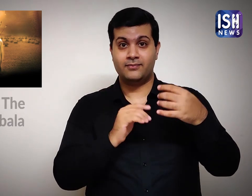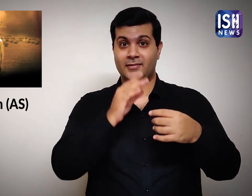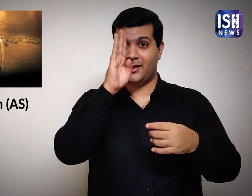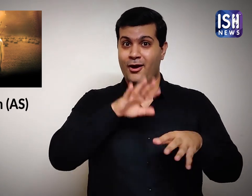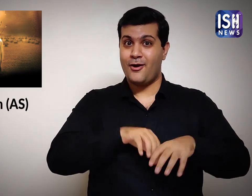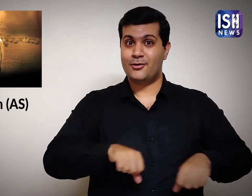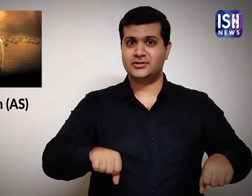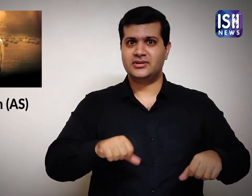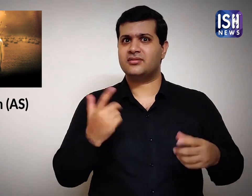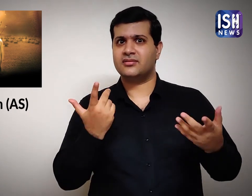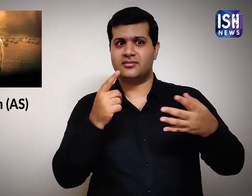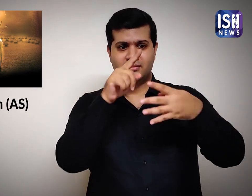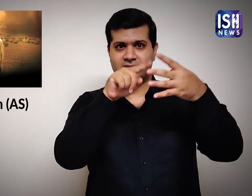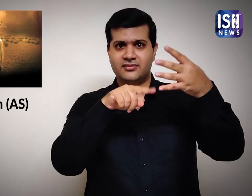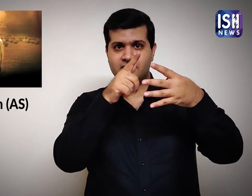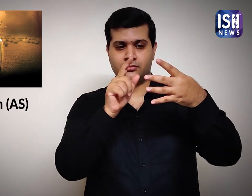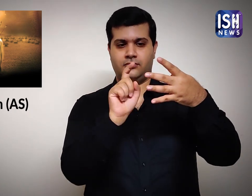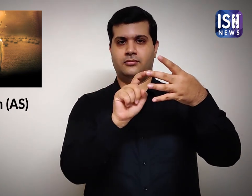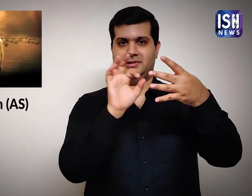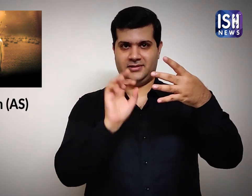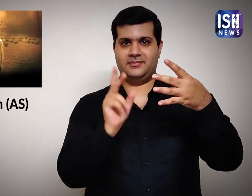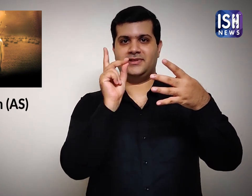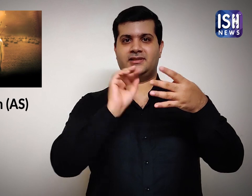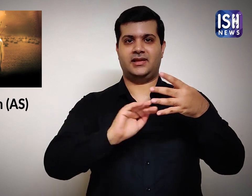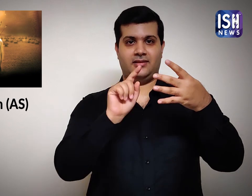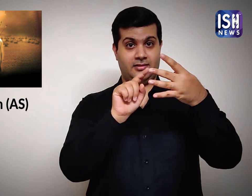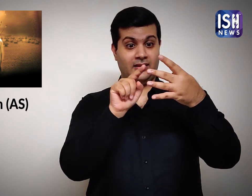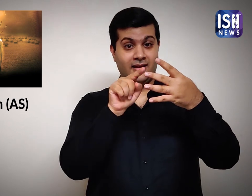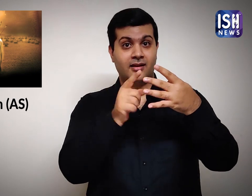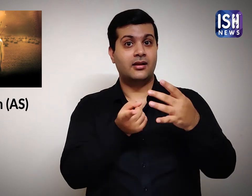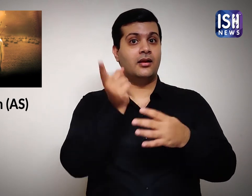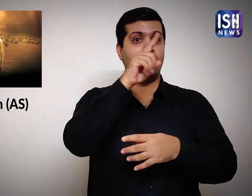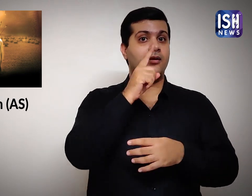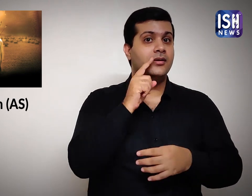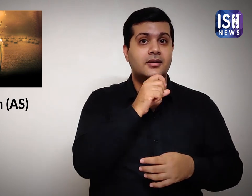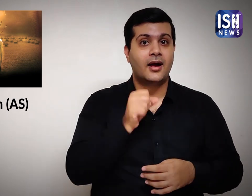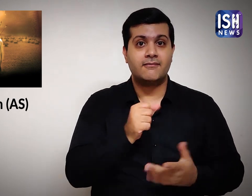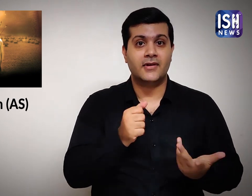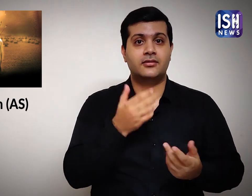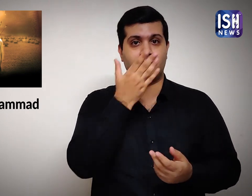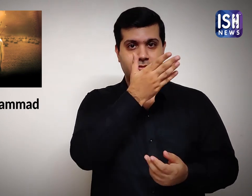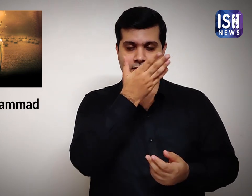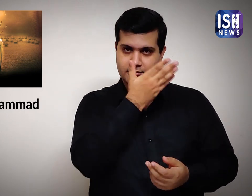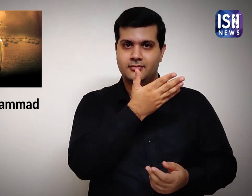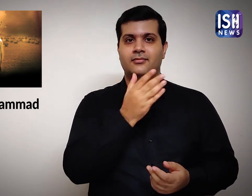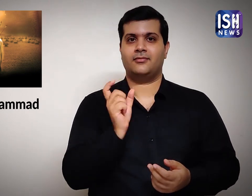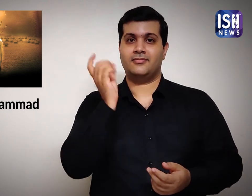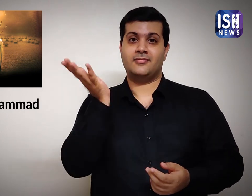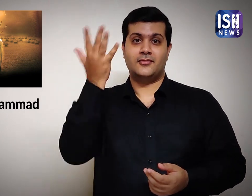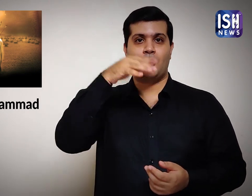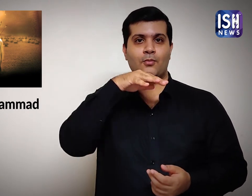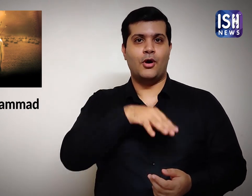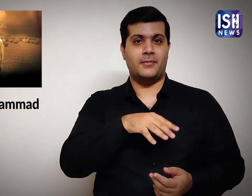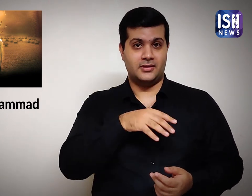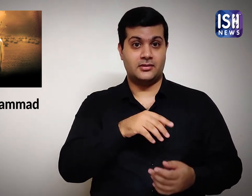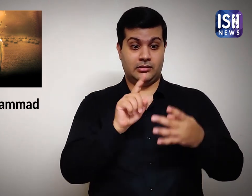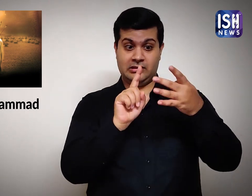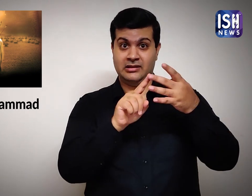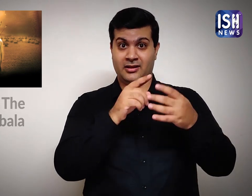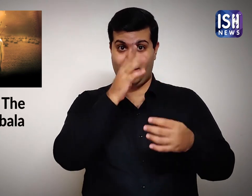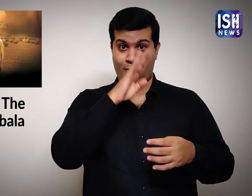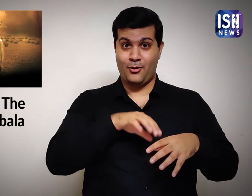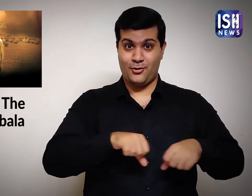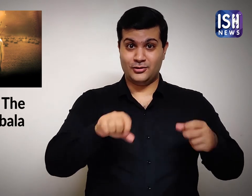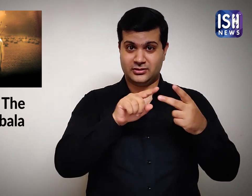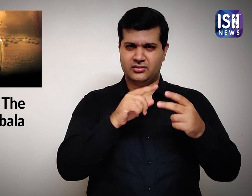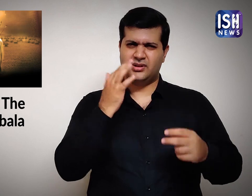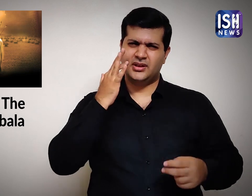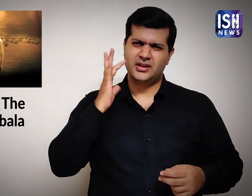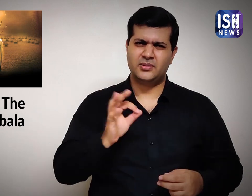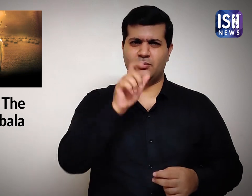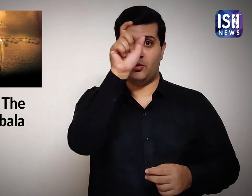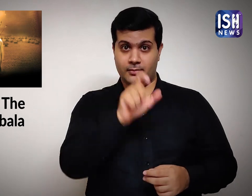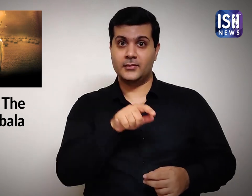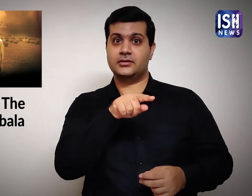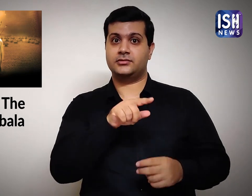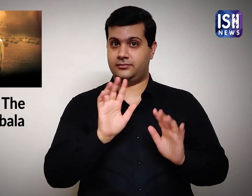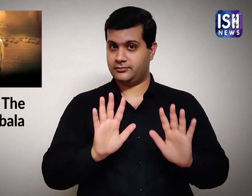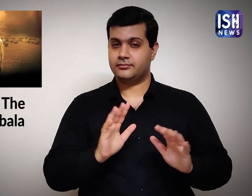The second son was Imam Hussain (AS) - sign name. He was the grandson of Prophet Muhammad (AS) and is a very valuable ruler.